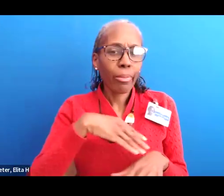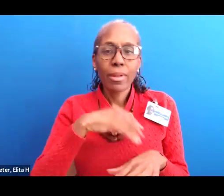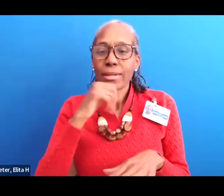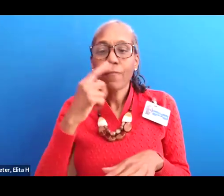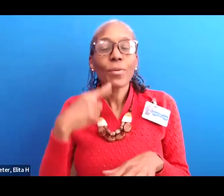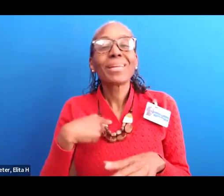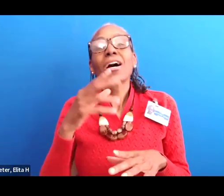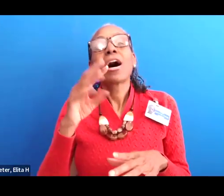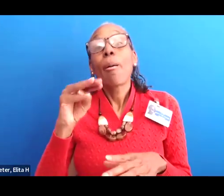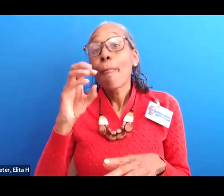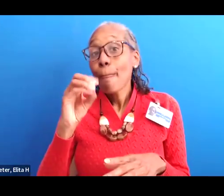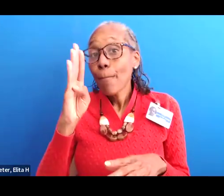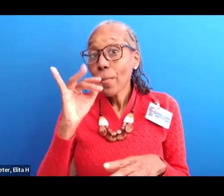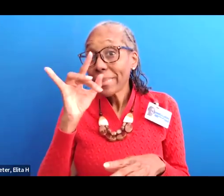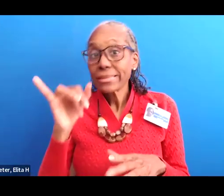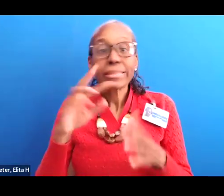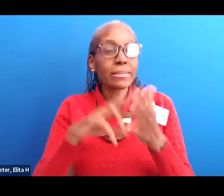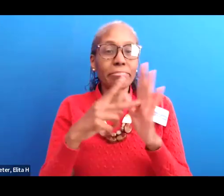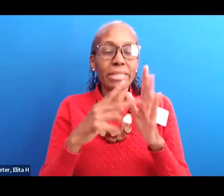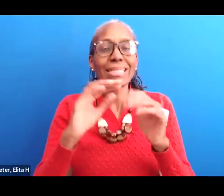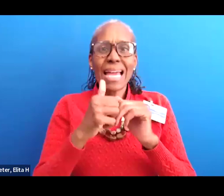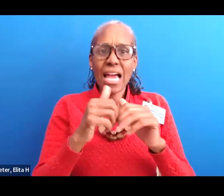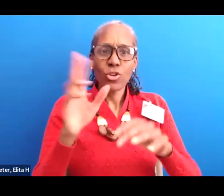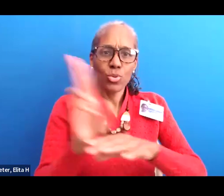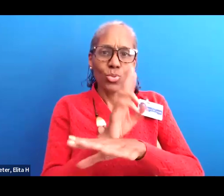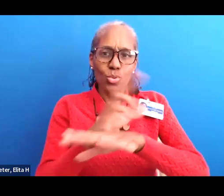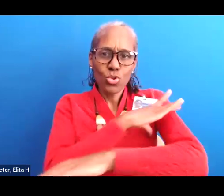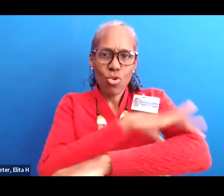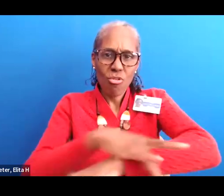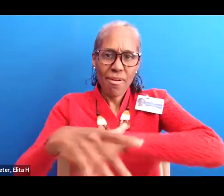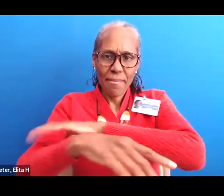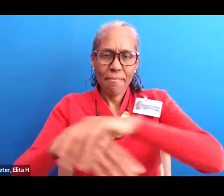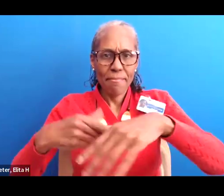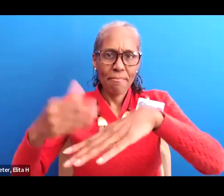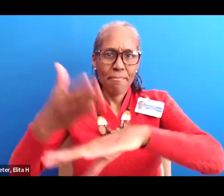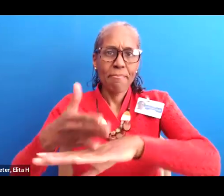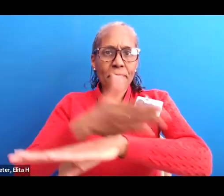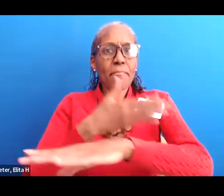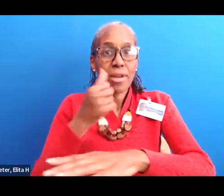Mobility training can be how to use your arm better. That's using your arm as mobility.